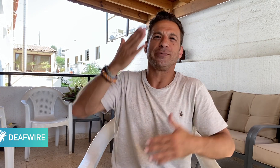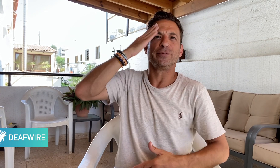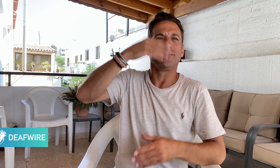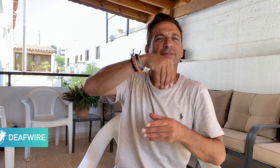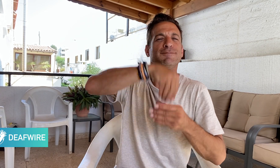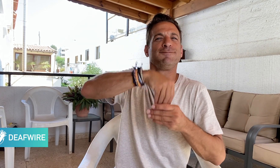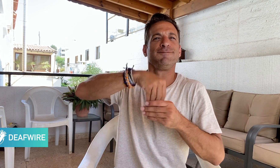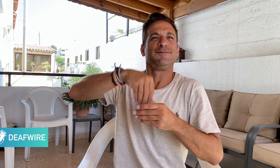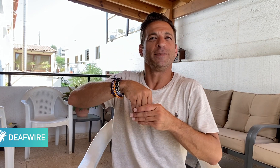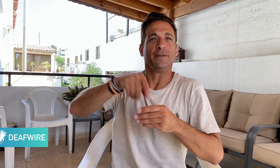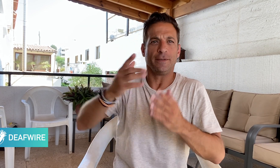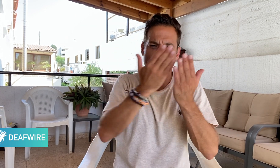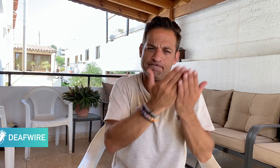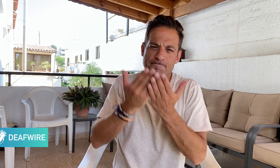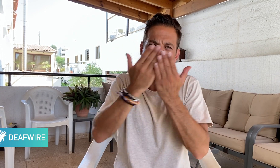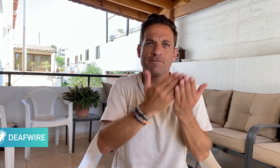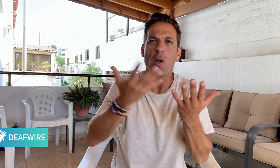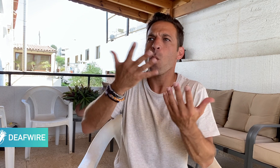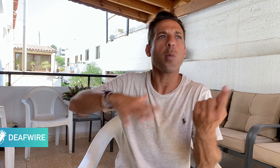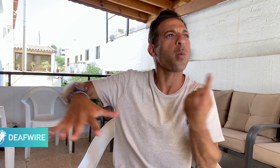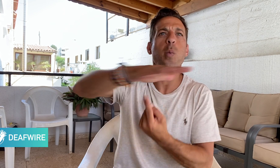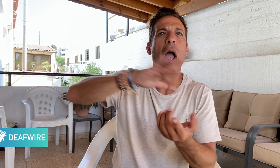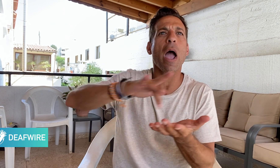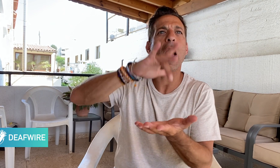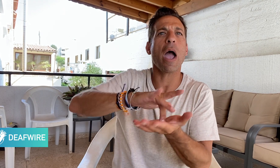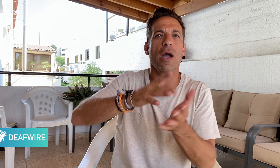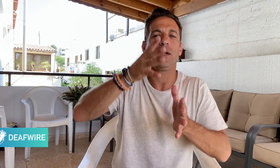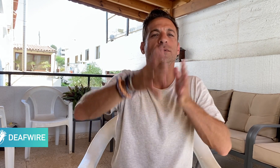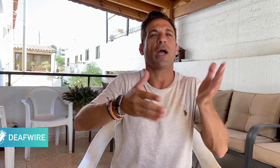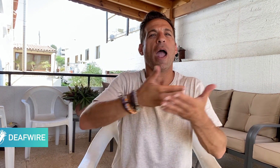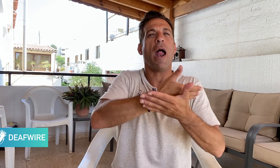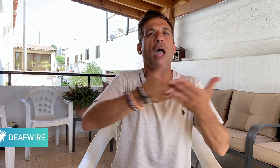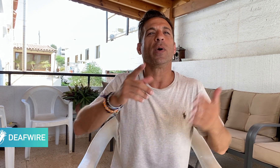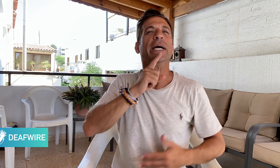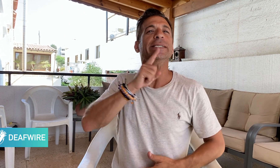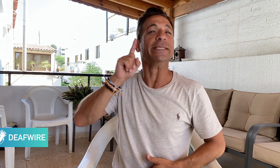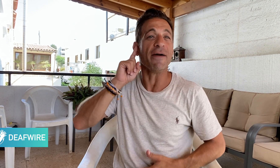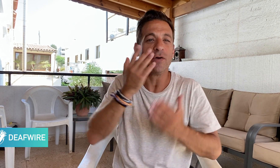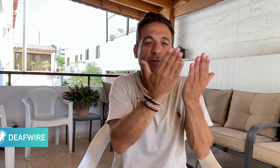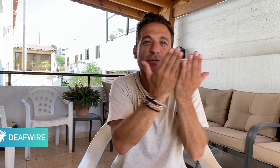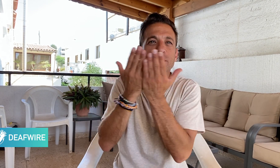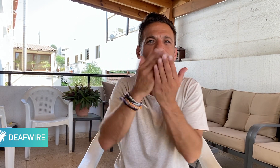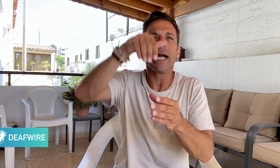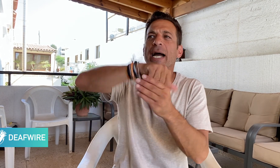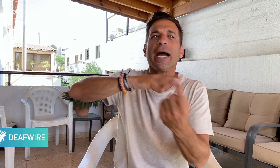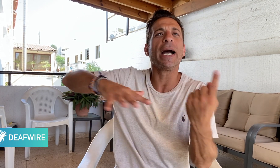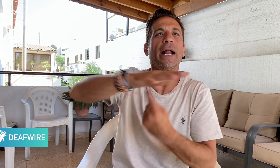from the International Institute of Sign Language